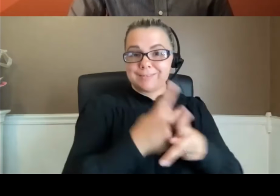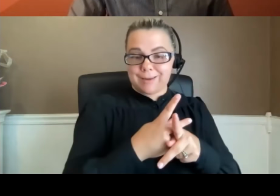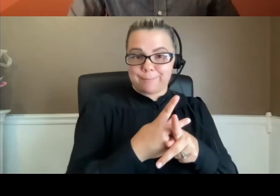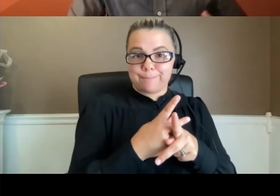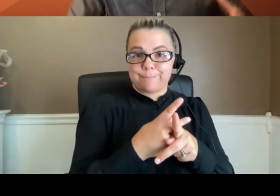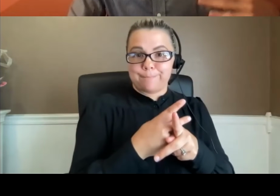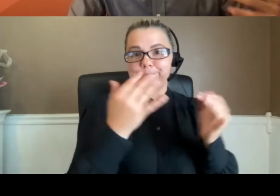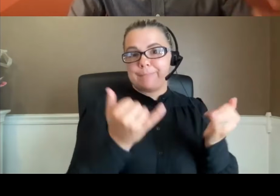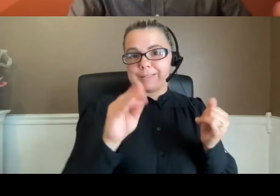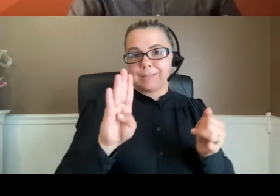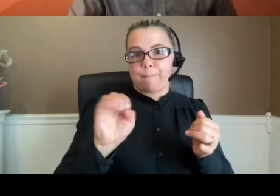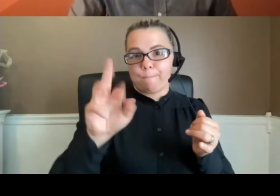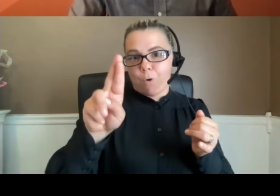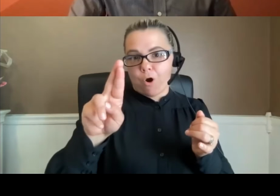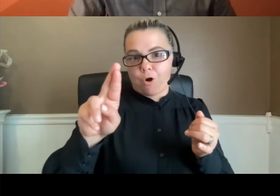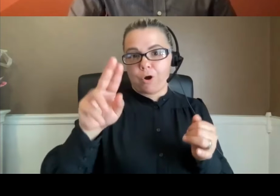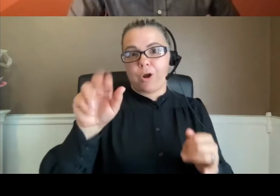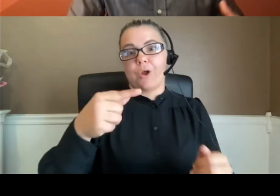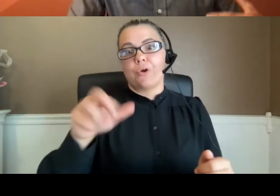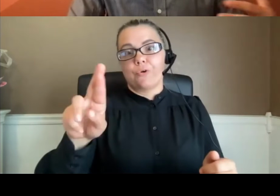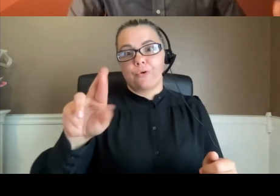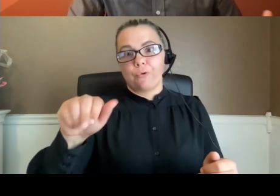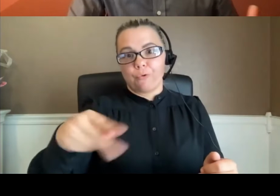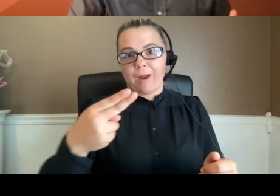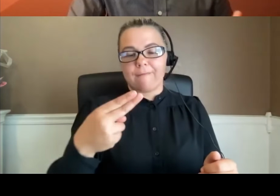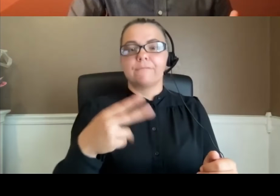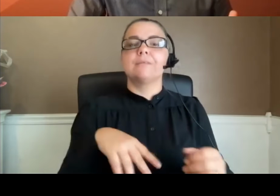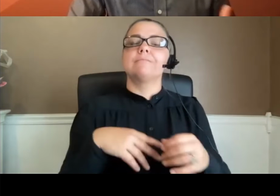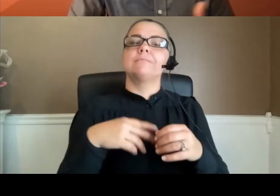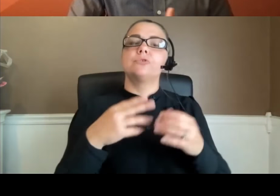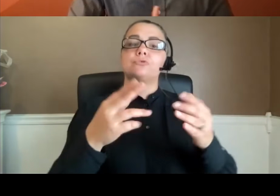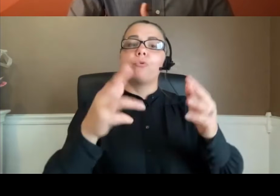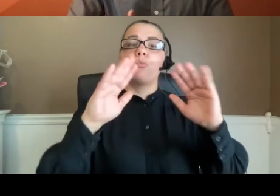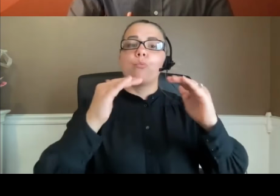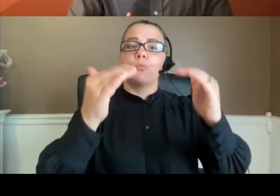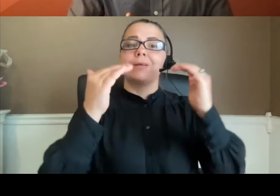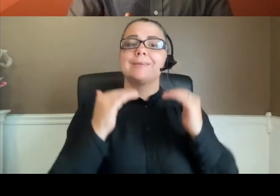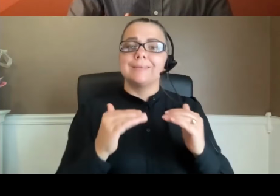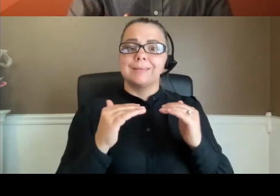thing is the key objective of this graph - that we're ranking Industries on job creation,